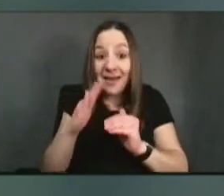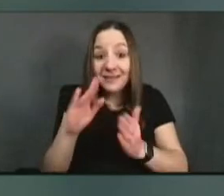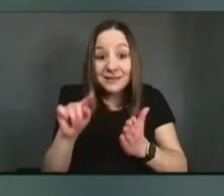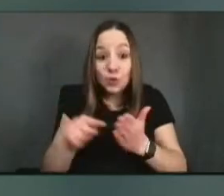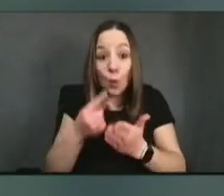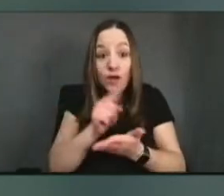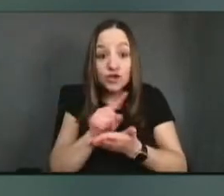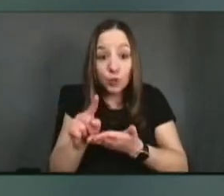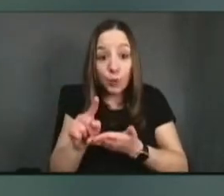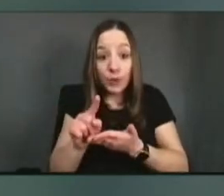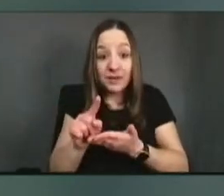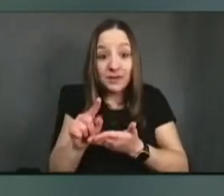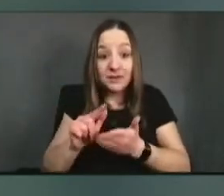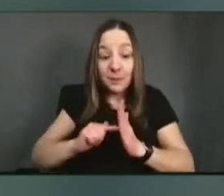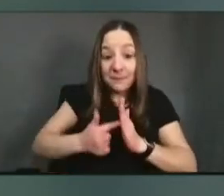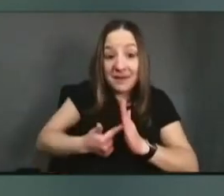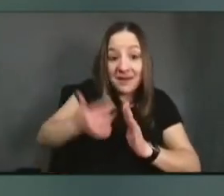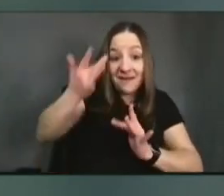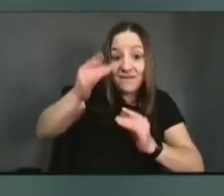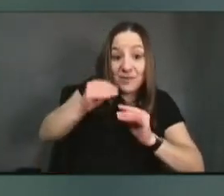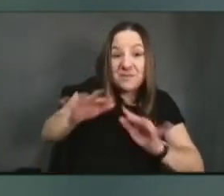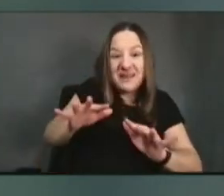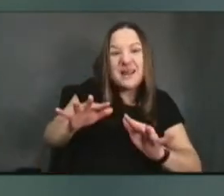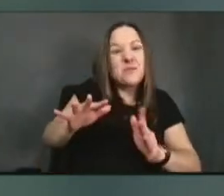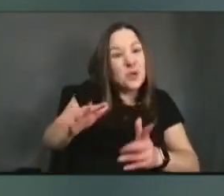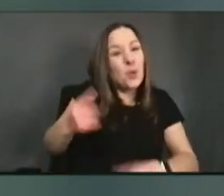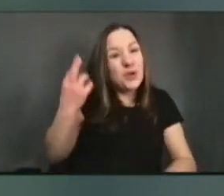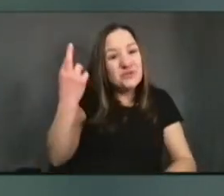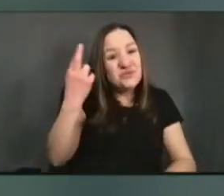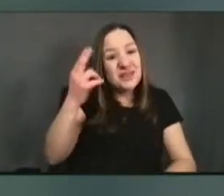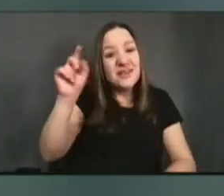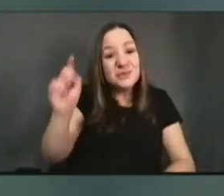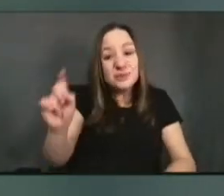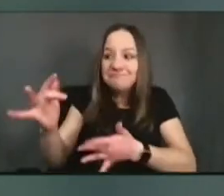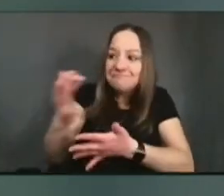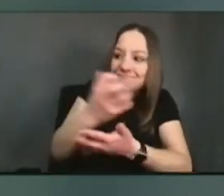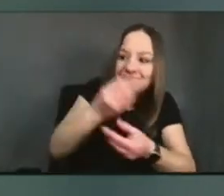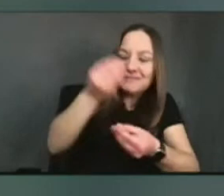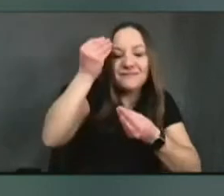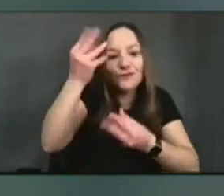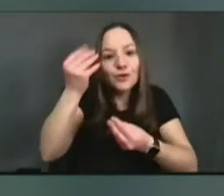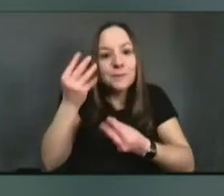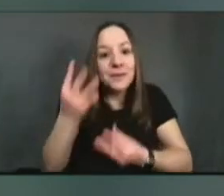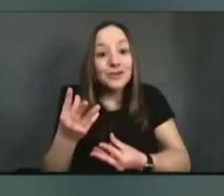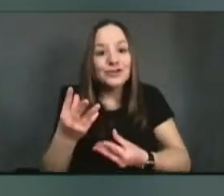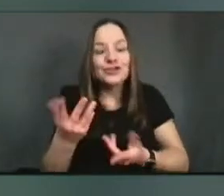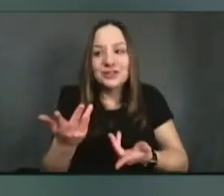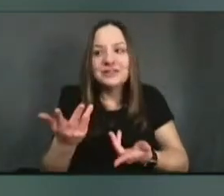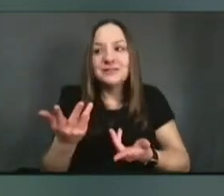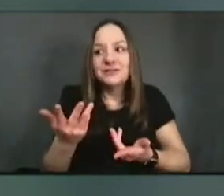single week minimally when we started to work through the pandemic was because we recognize that we needed to be